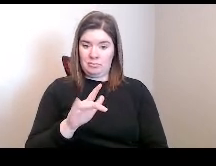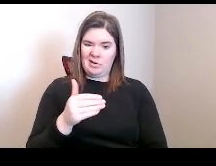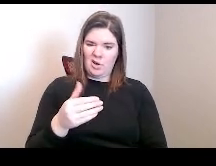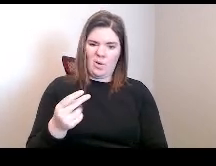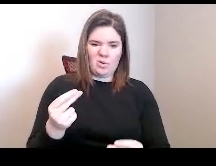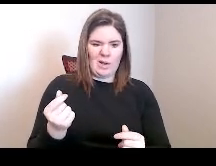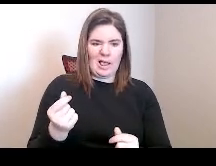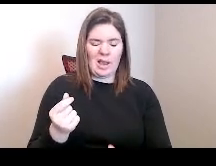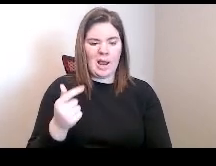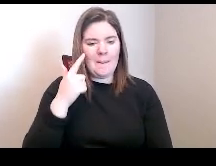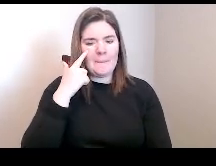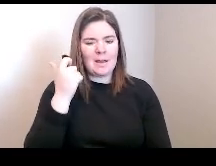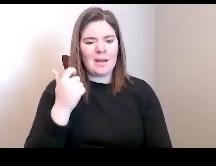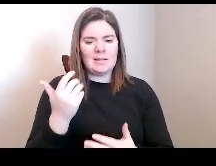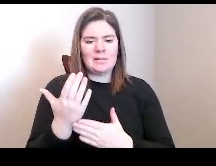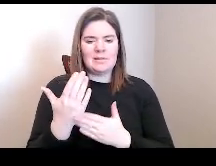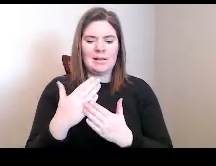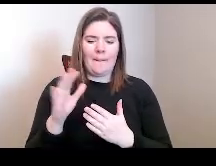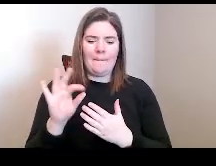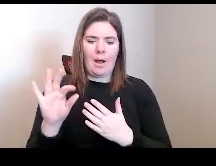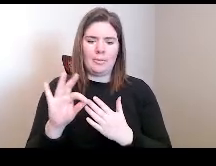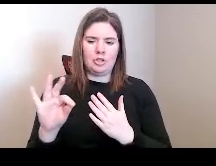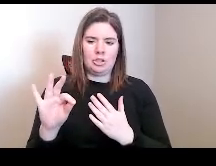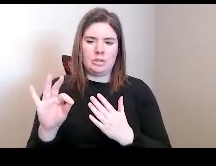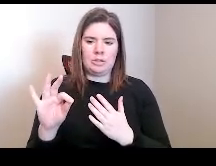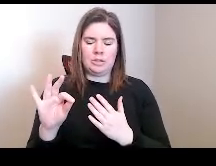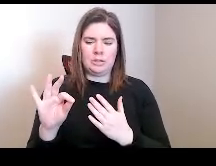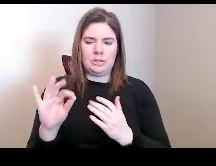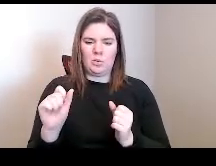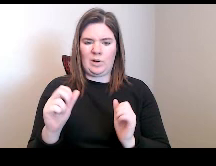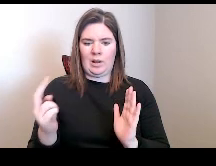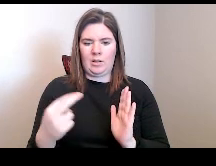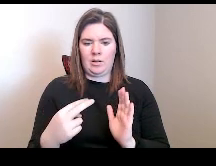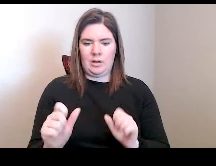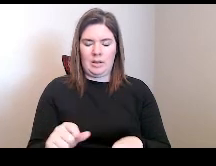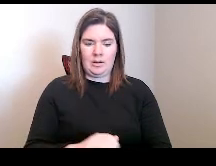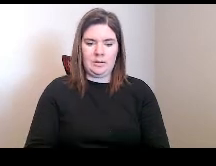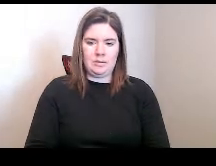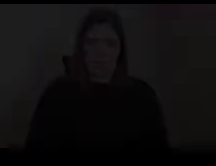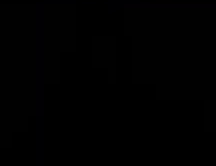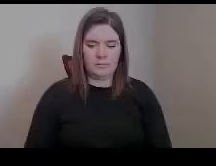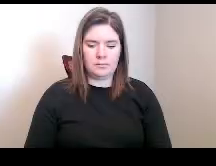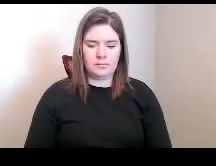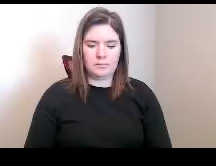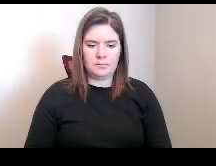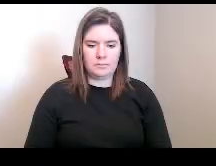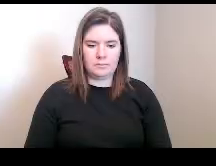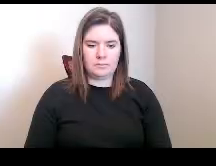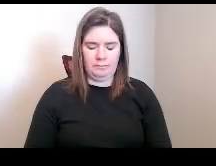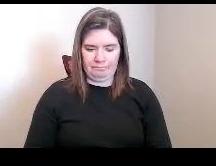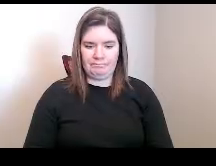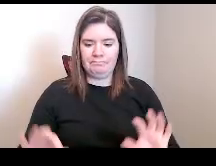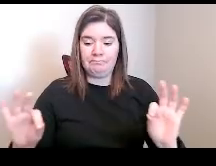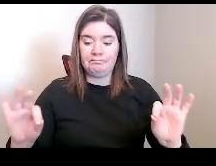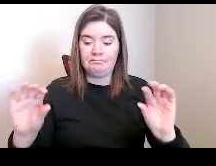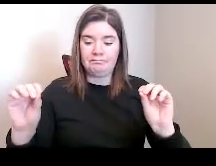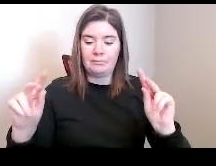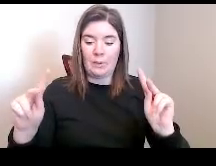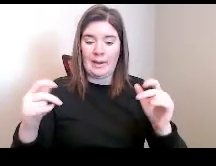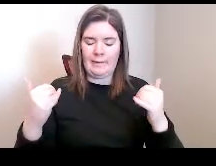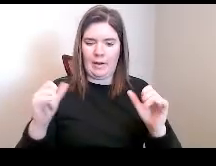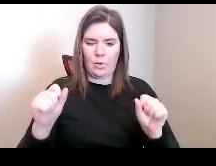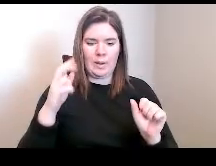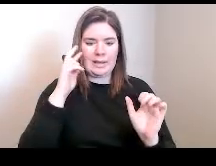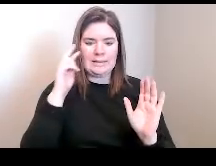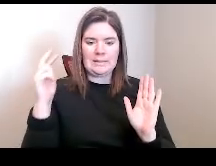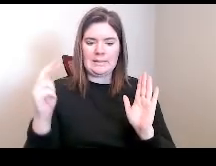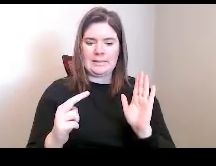are some options that you can take a look at. Alright, so now you can see the save as dialog.